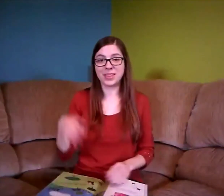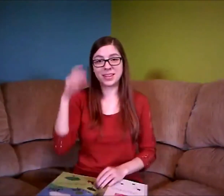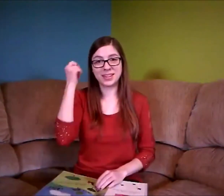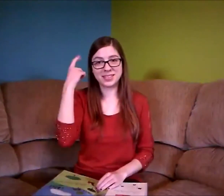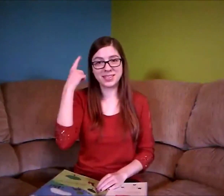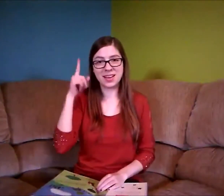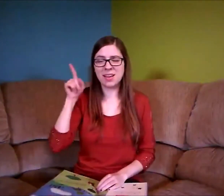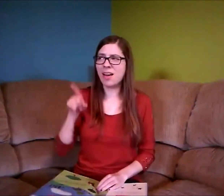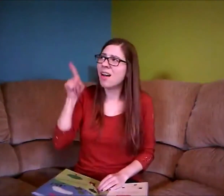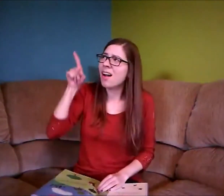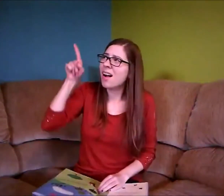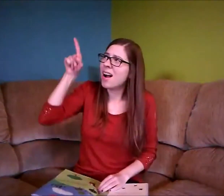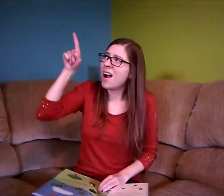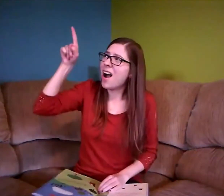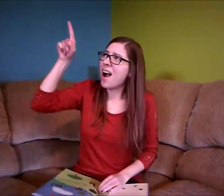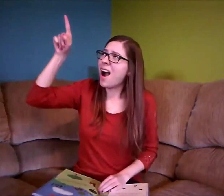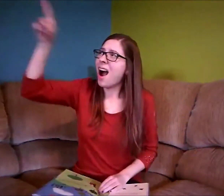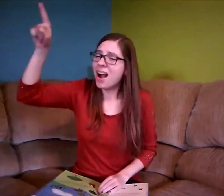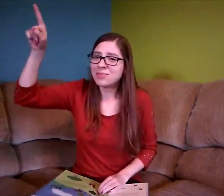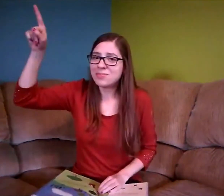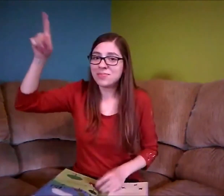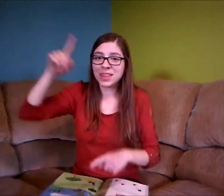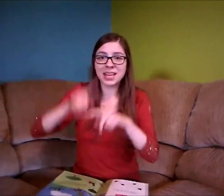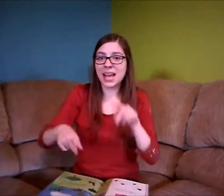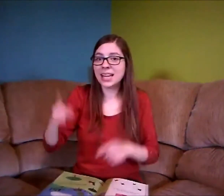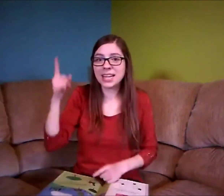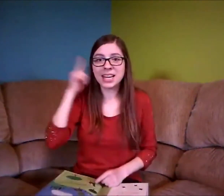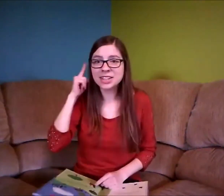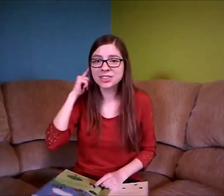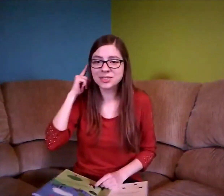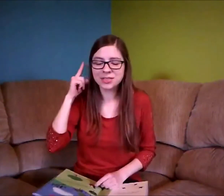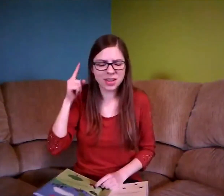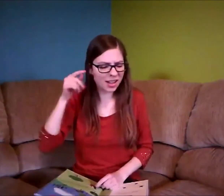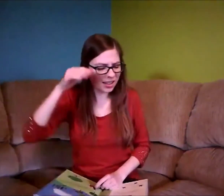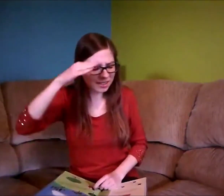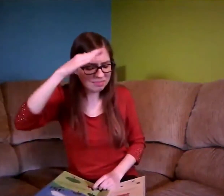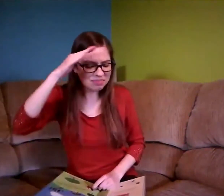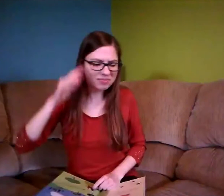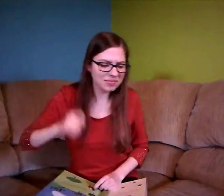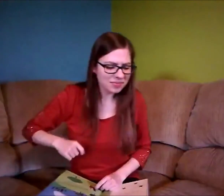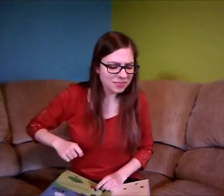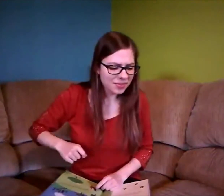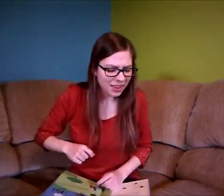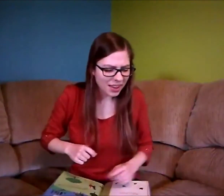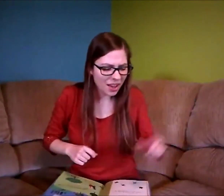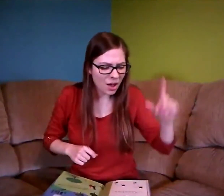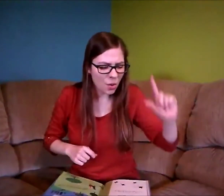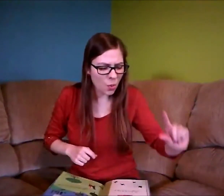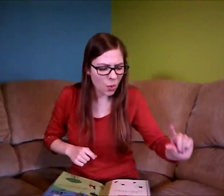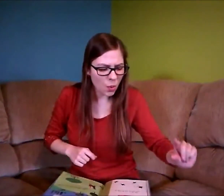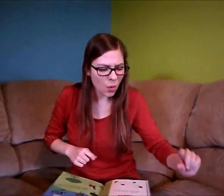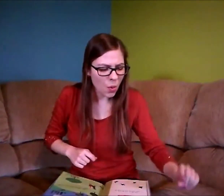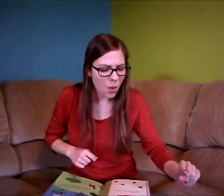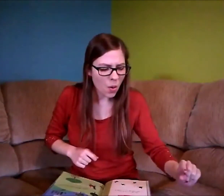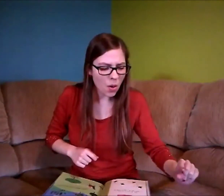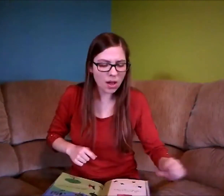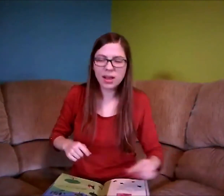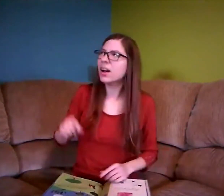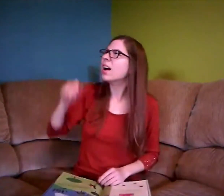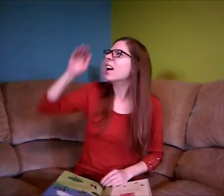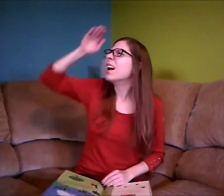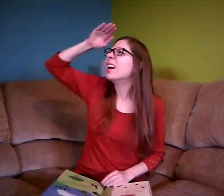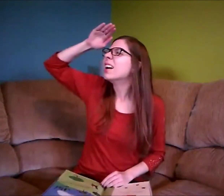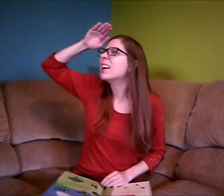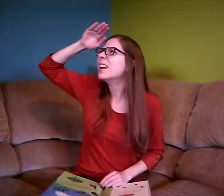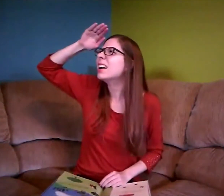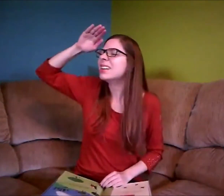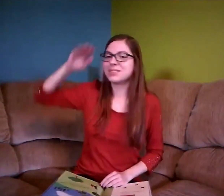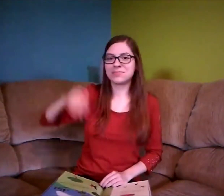Alas, she was too far away to quite make out what he would say: